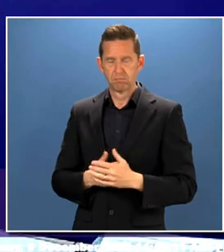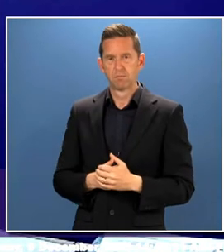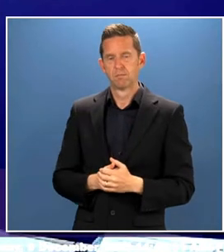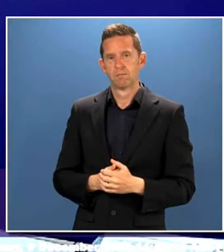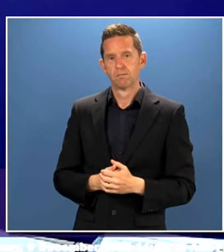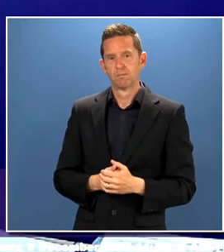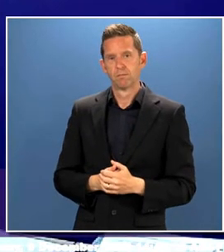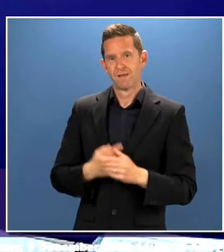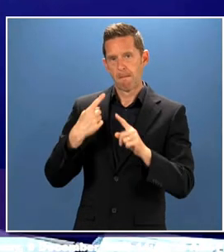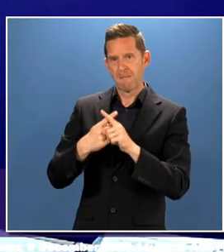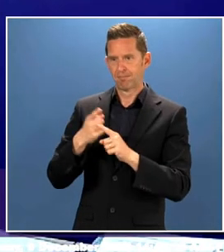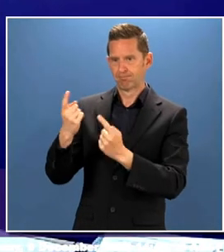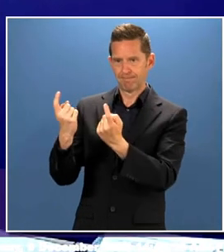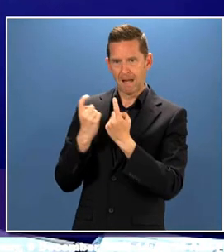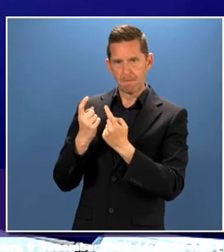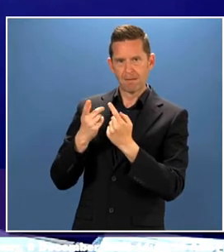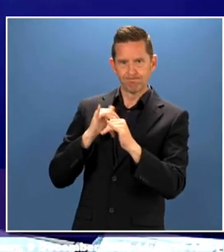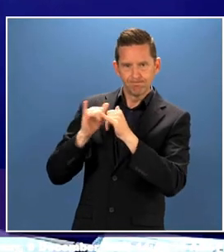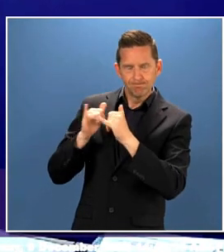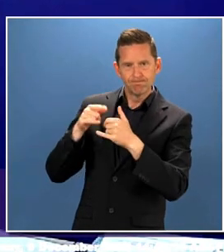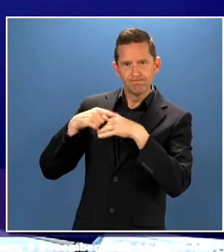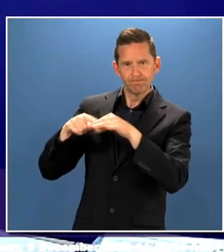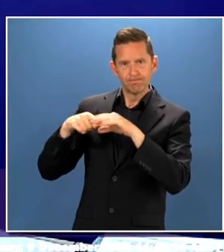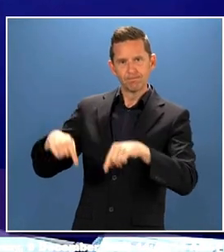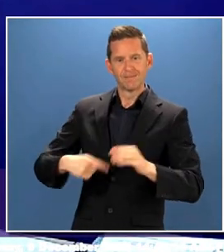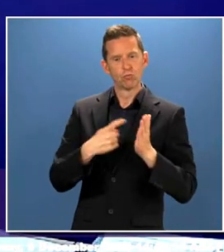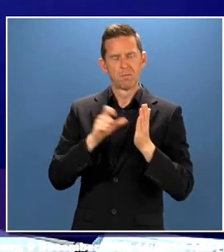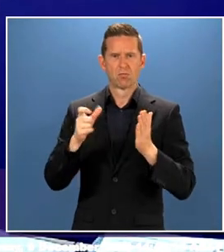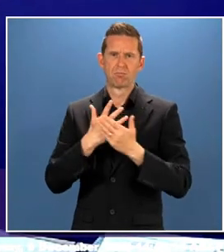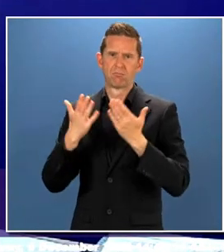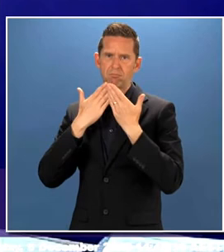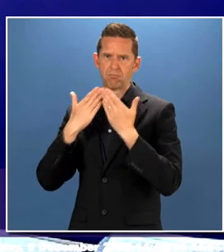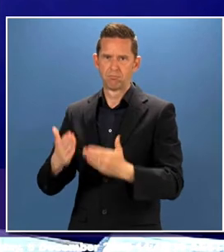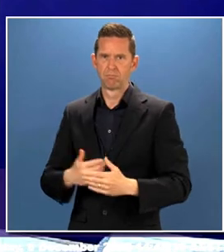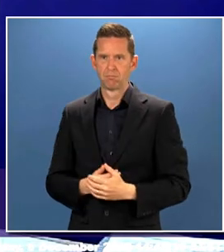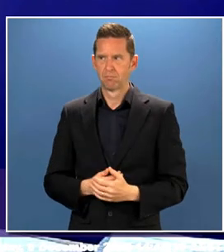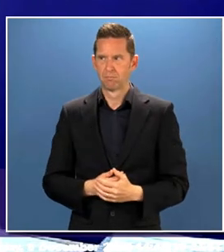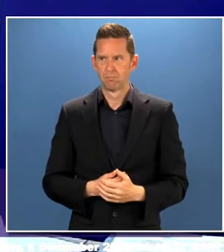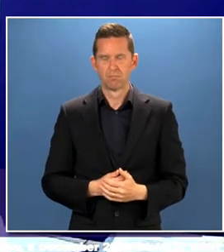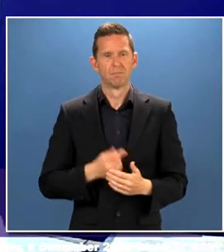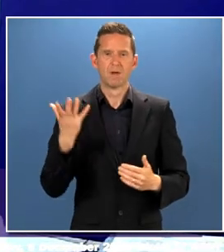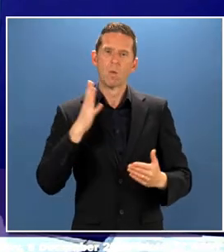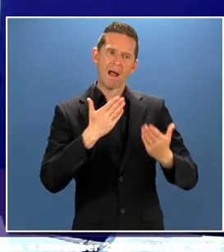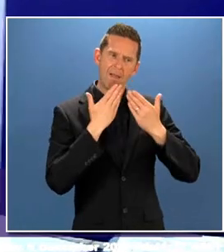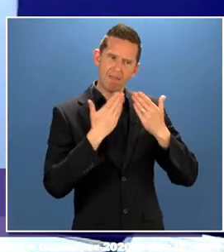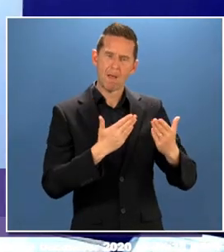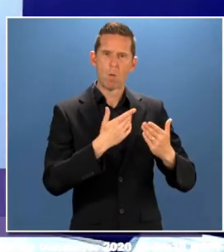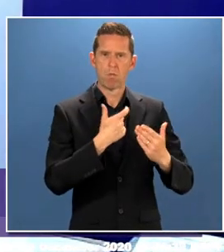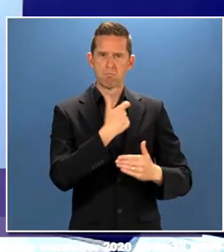the Royal Commission. So thank you very much for coming today. Thank you on behalf of us all for having us here today and to shine